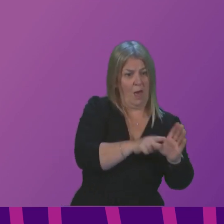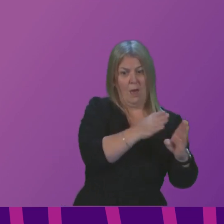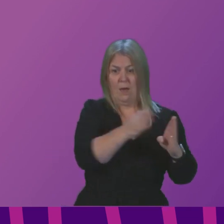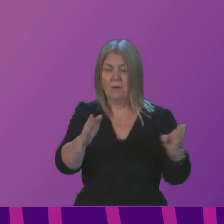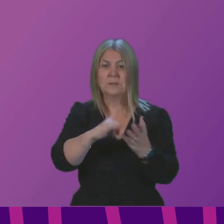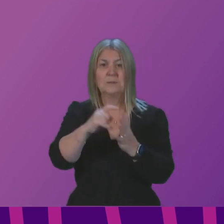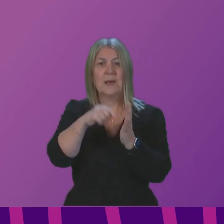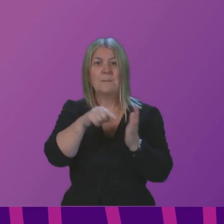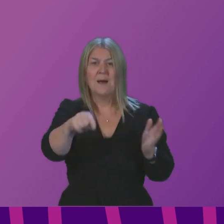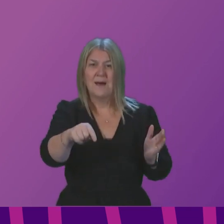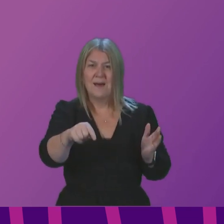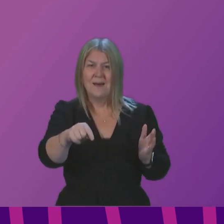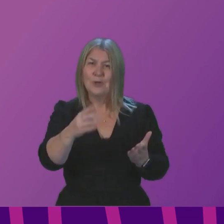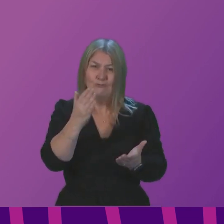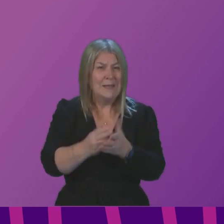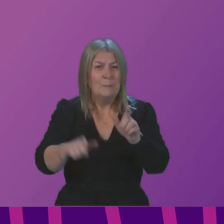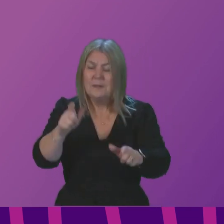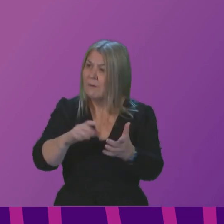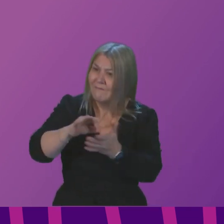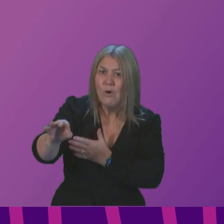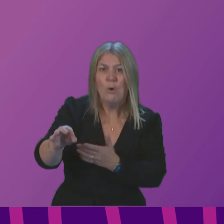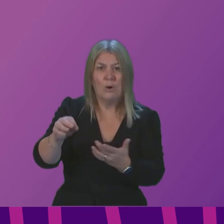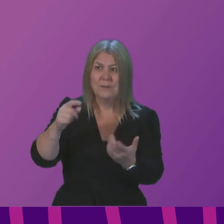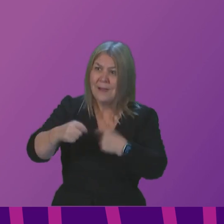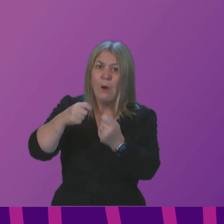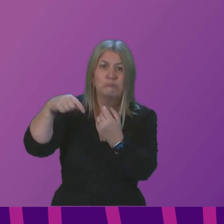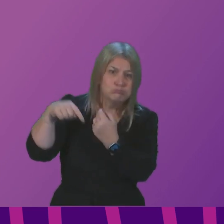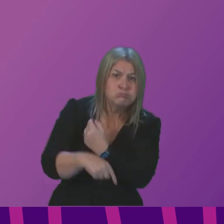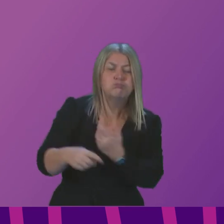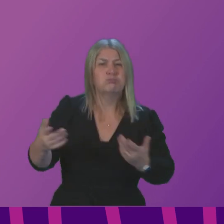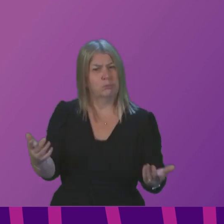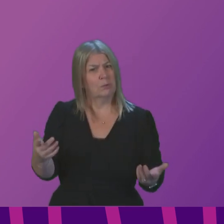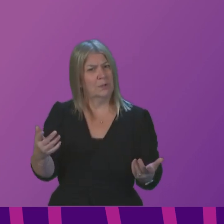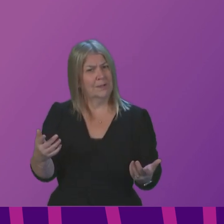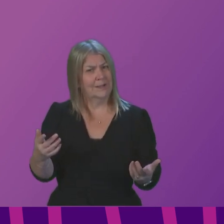to dwarf that £10 million grant fund. To my surprise and the surprise of those in the